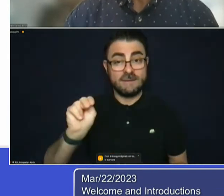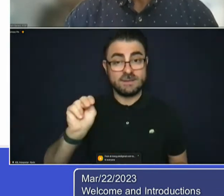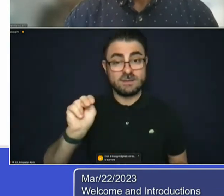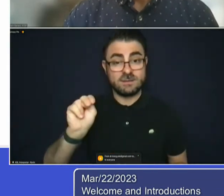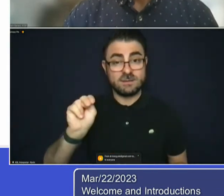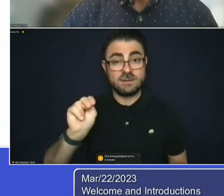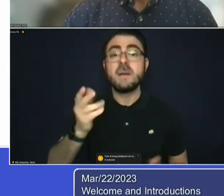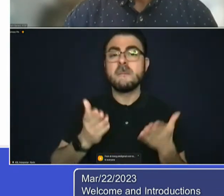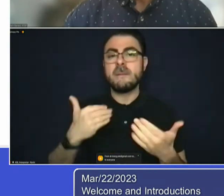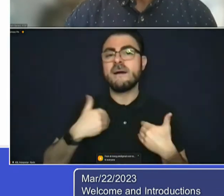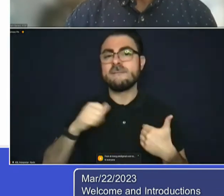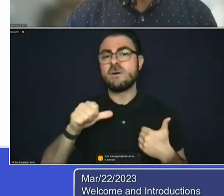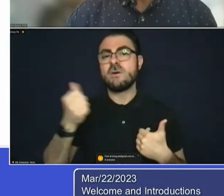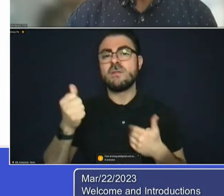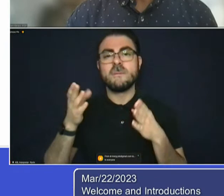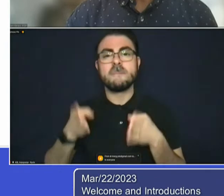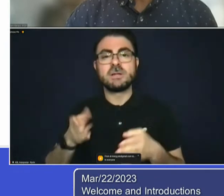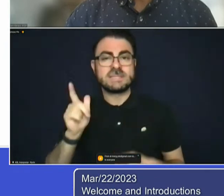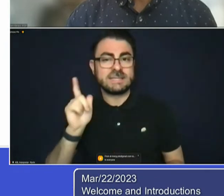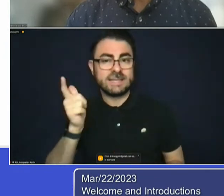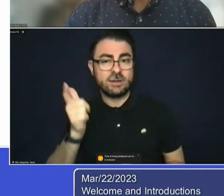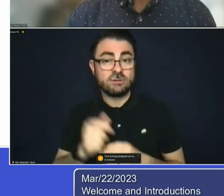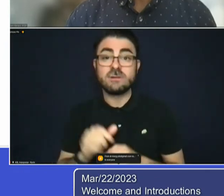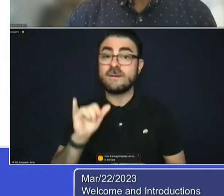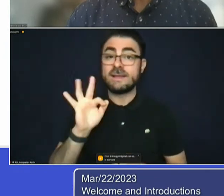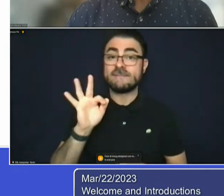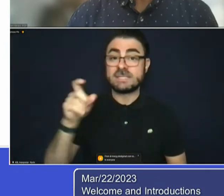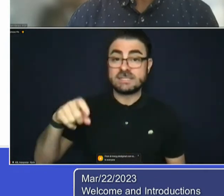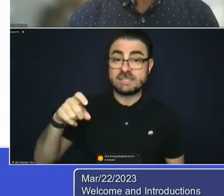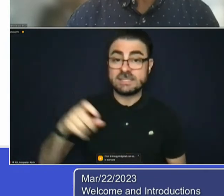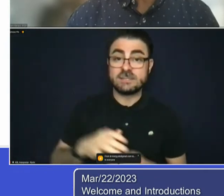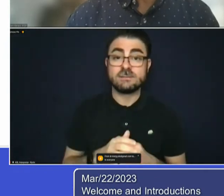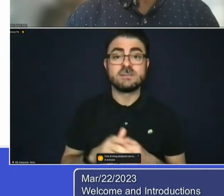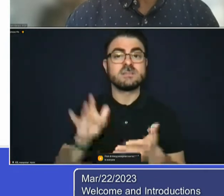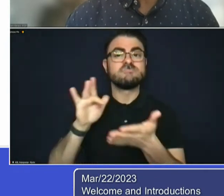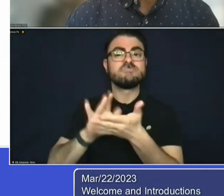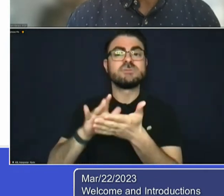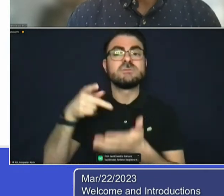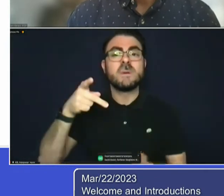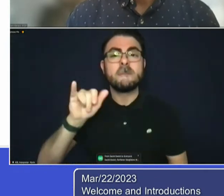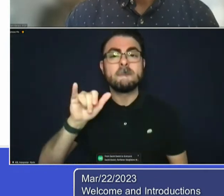INTERPRETATION IN THIS MEETING,